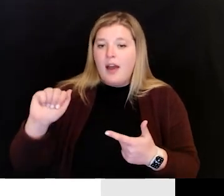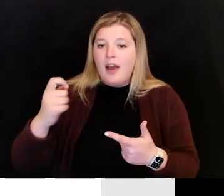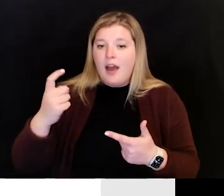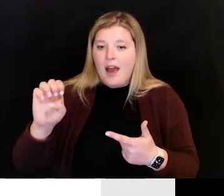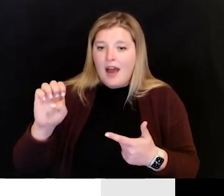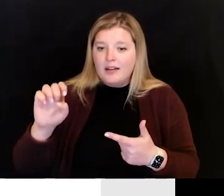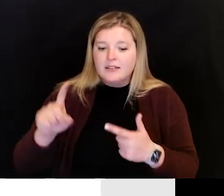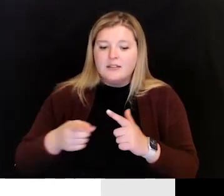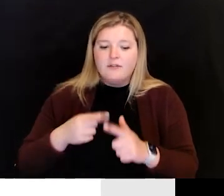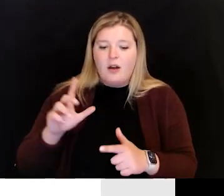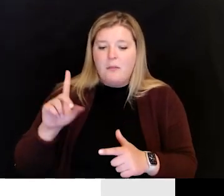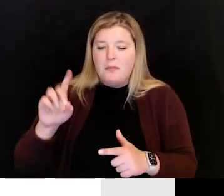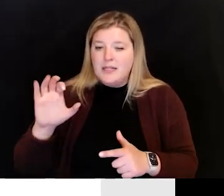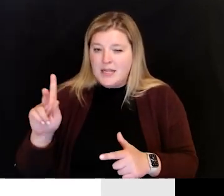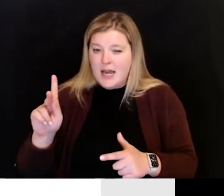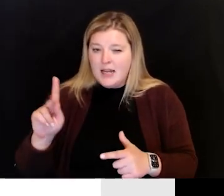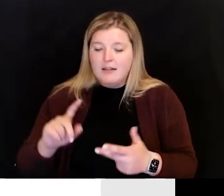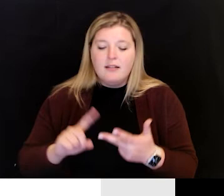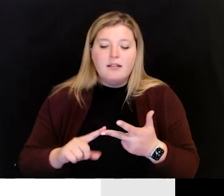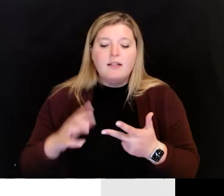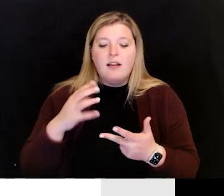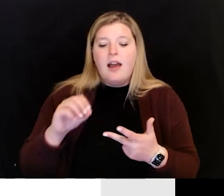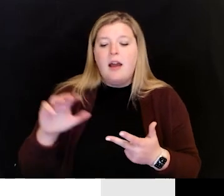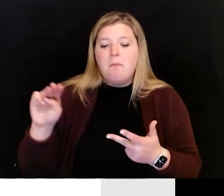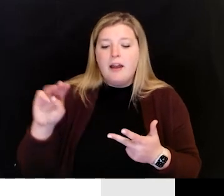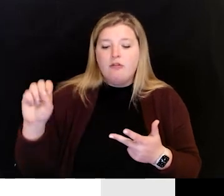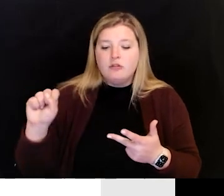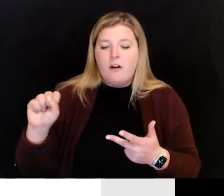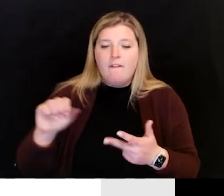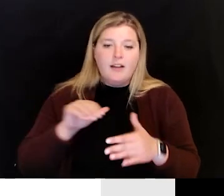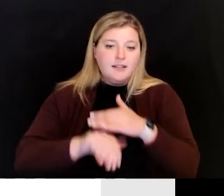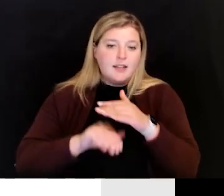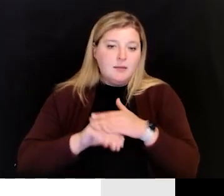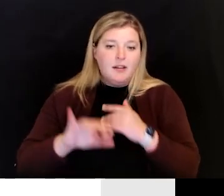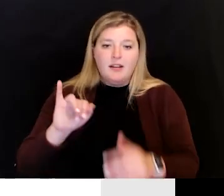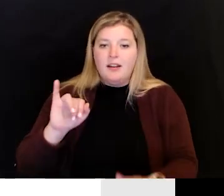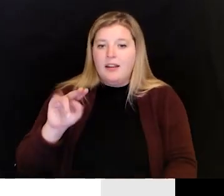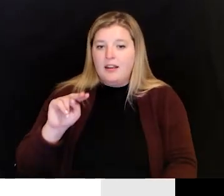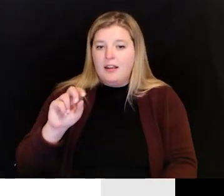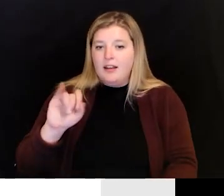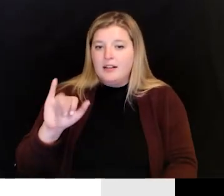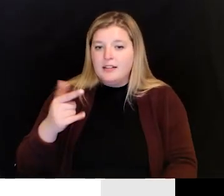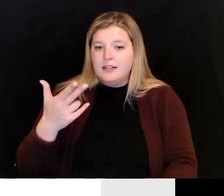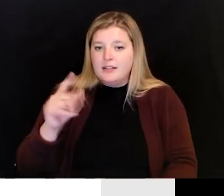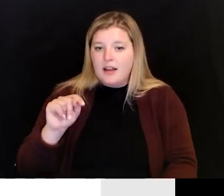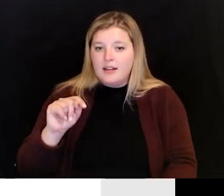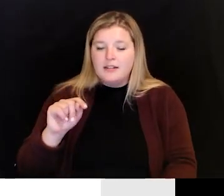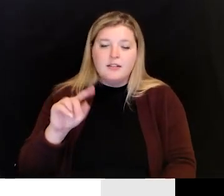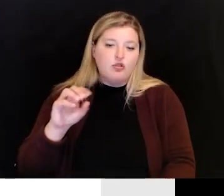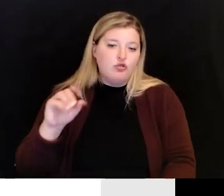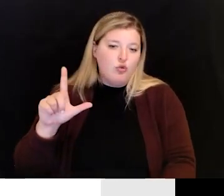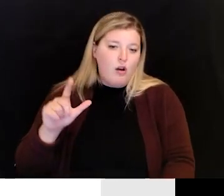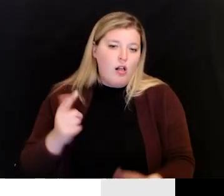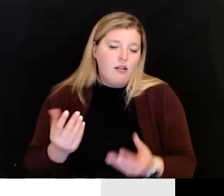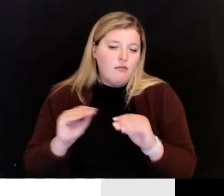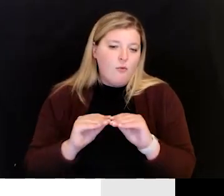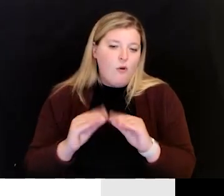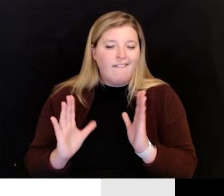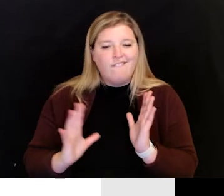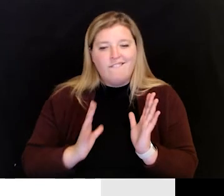and Microsoft's Accessibility Insights tool, which is sort of a fancier re-skinning of the axe tool,